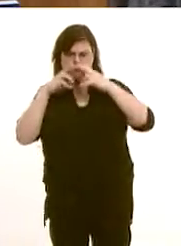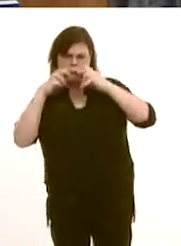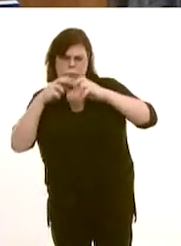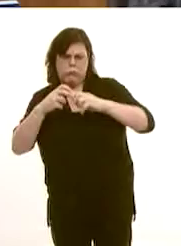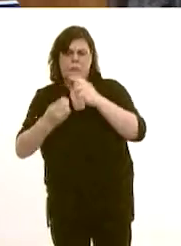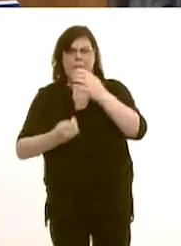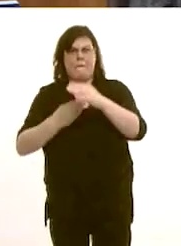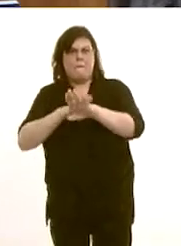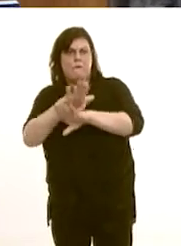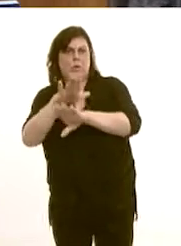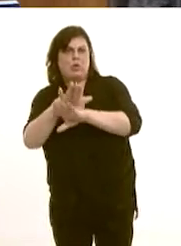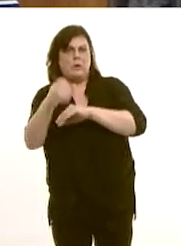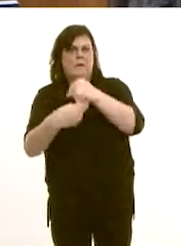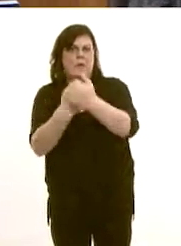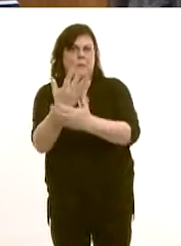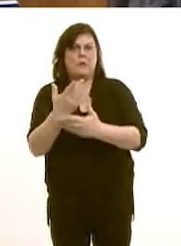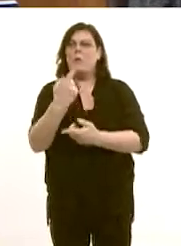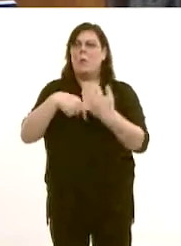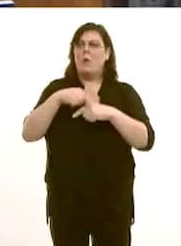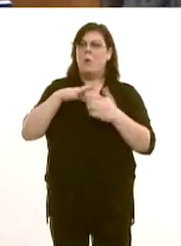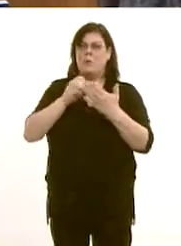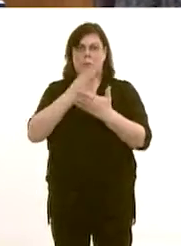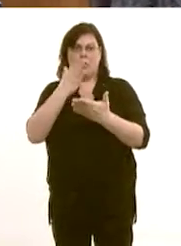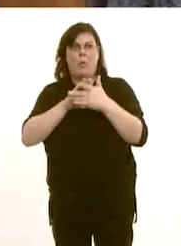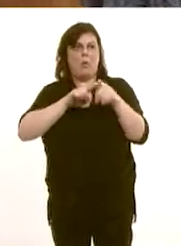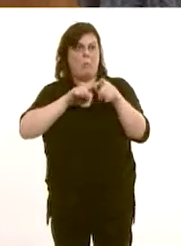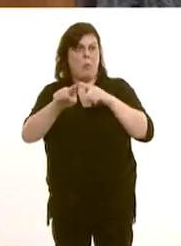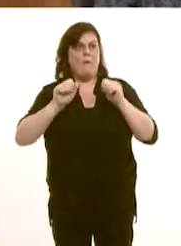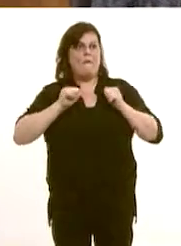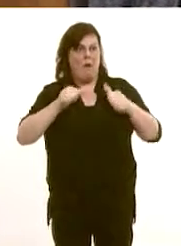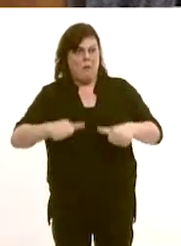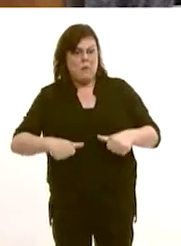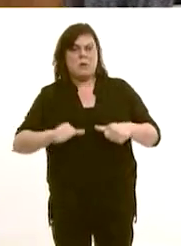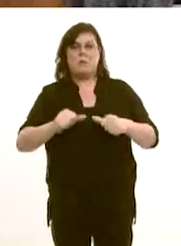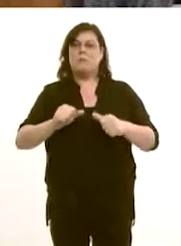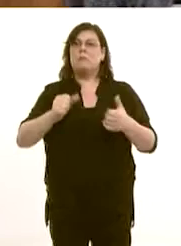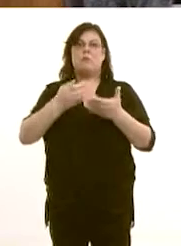Of course, we want to ensure that the majority of farmers are able to receive support under